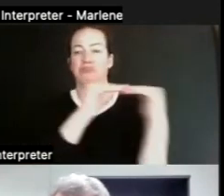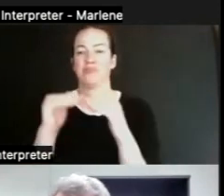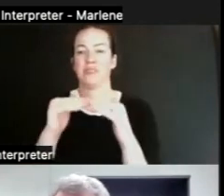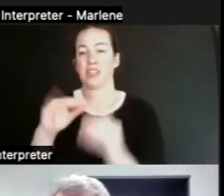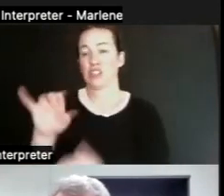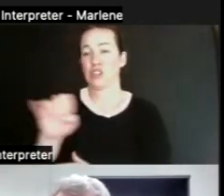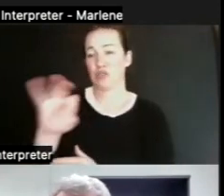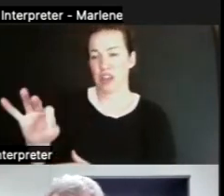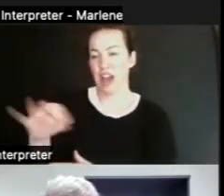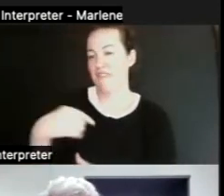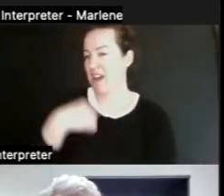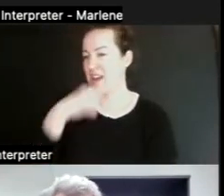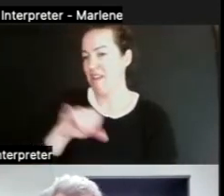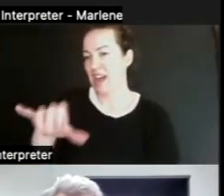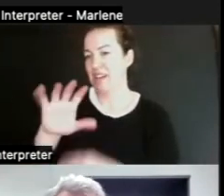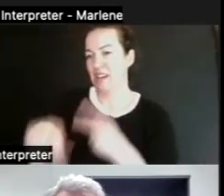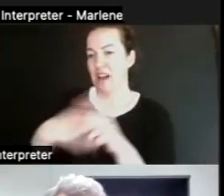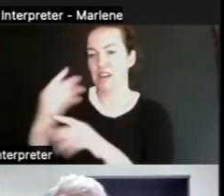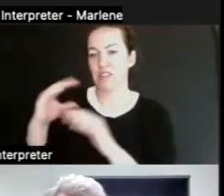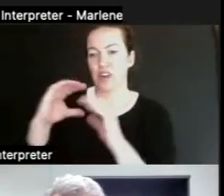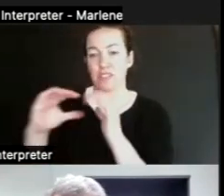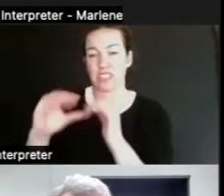around the how do we get in, there are other states that are moving on this, and I know you